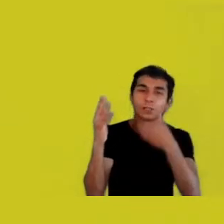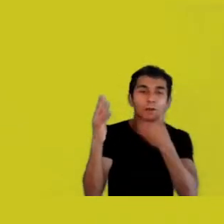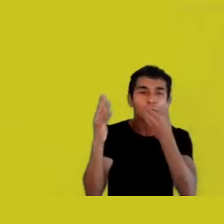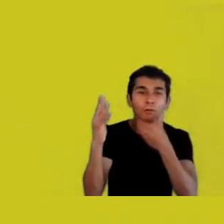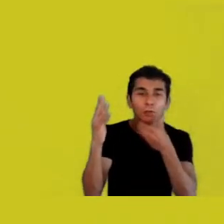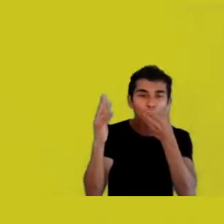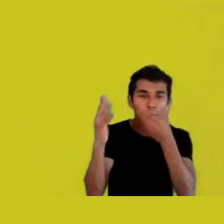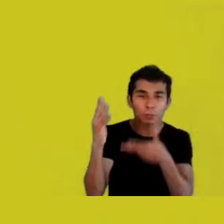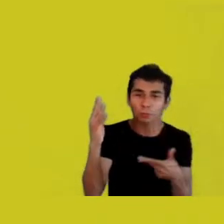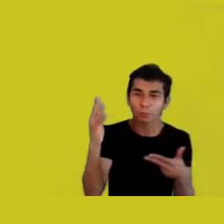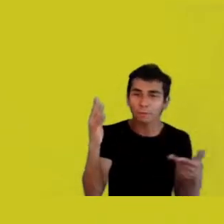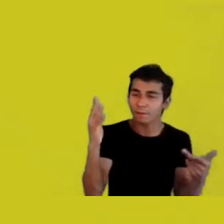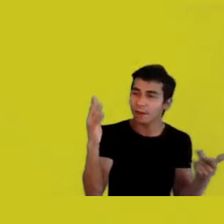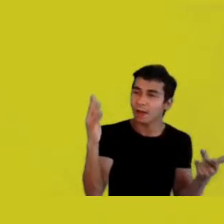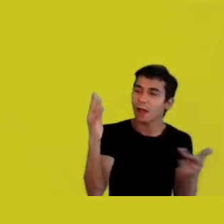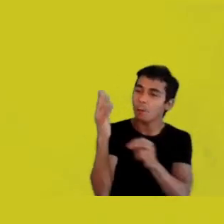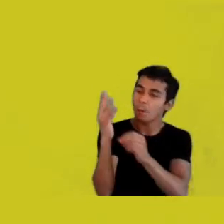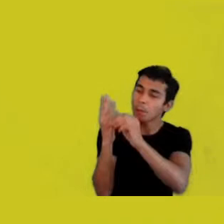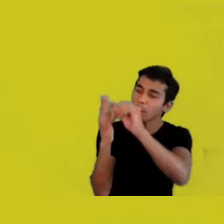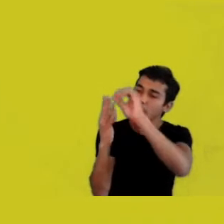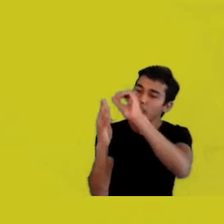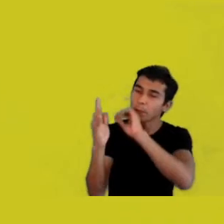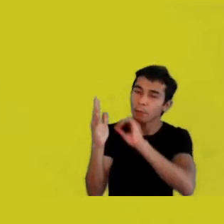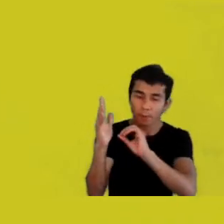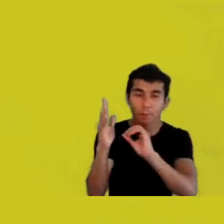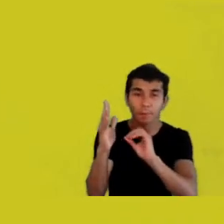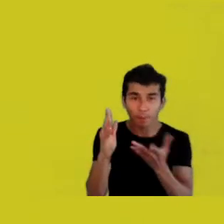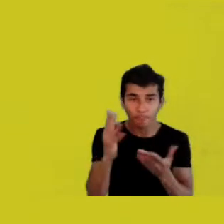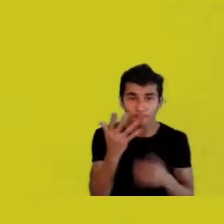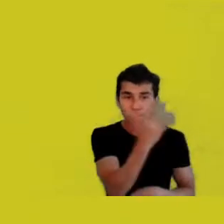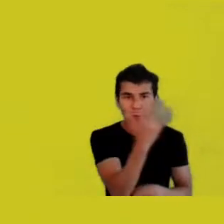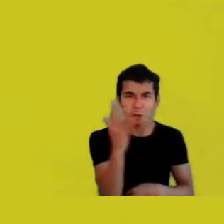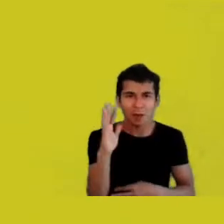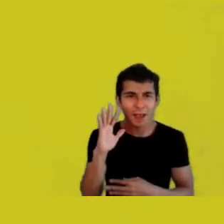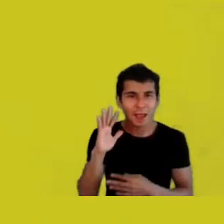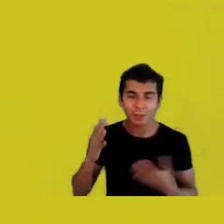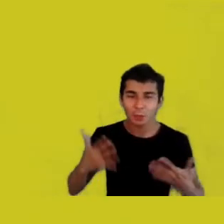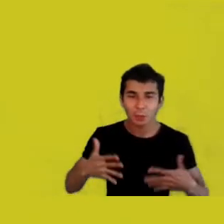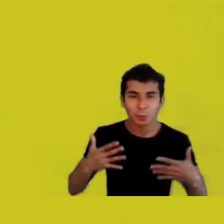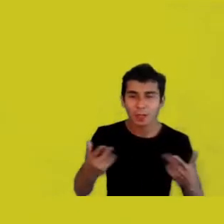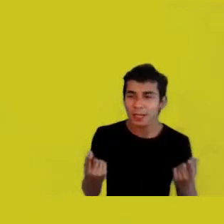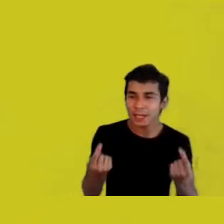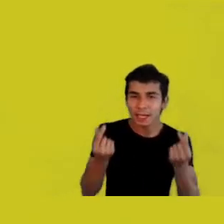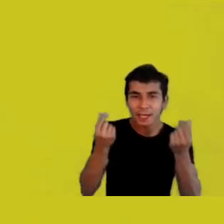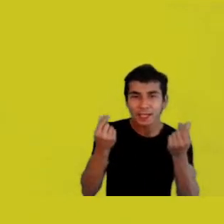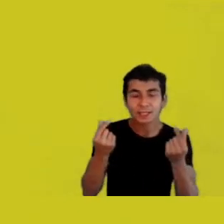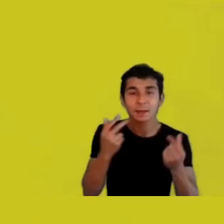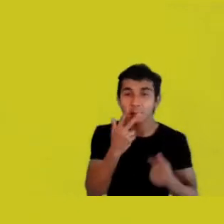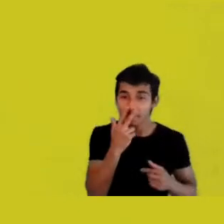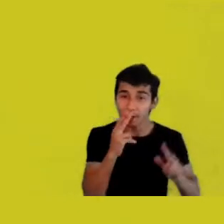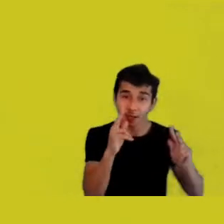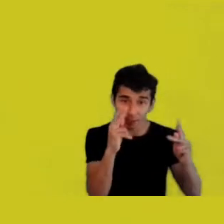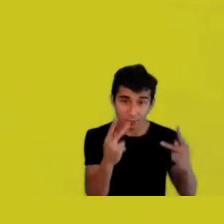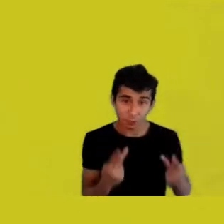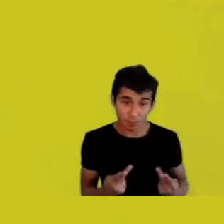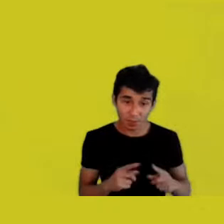Në roperi, the image of the forest’s richness, looks like a human being, but is invisible to common people.